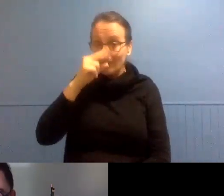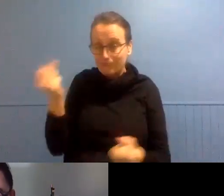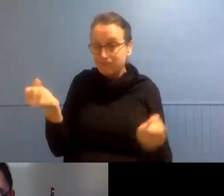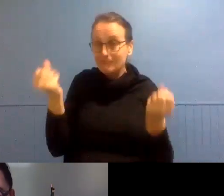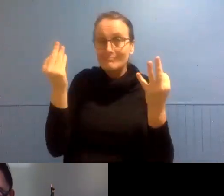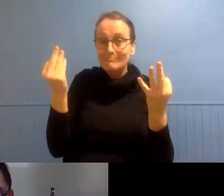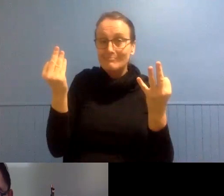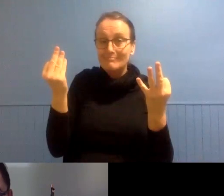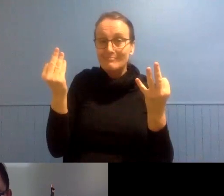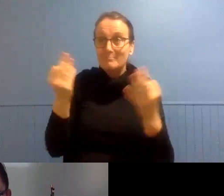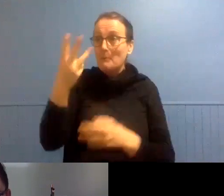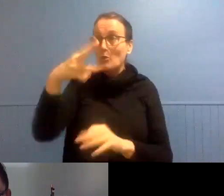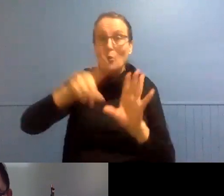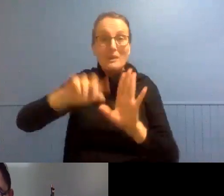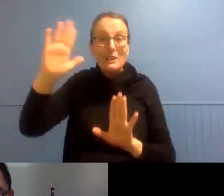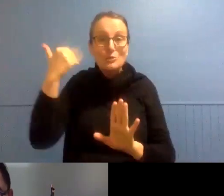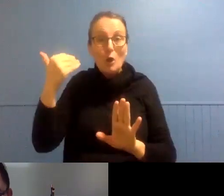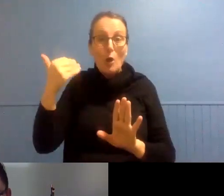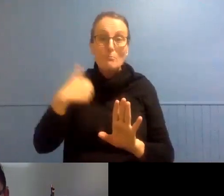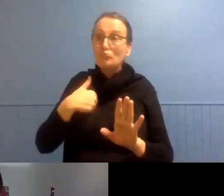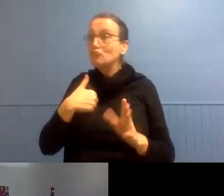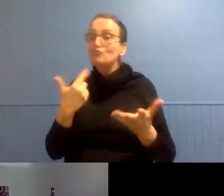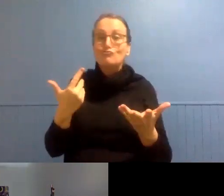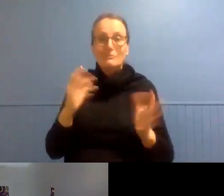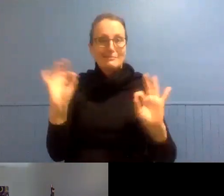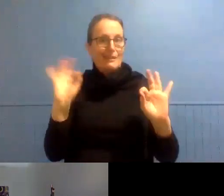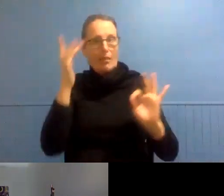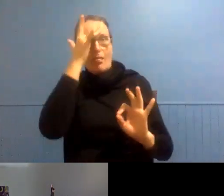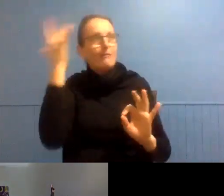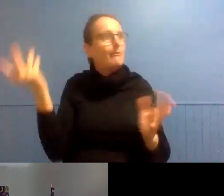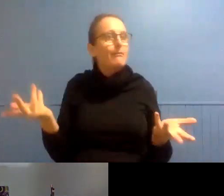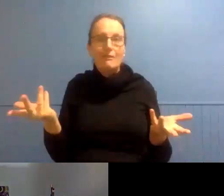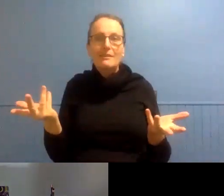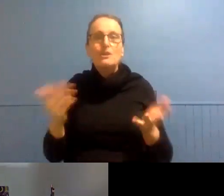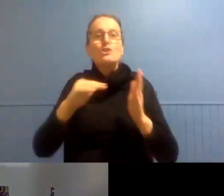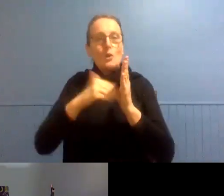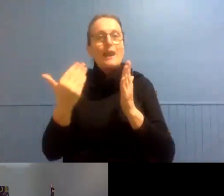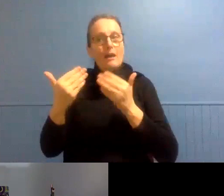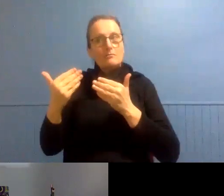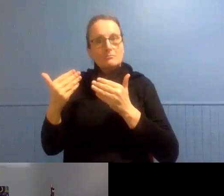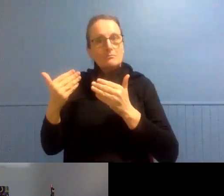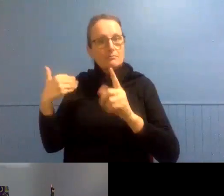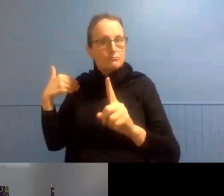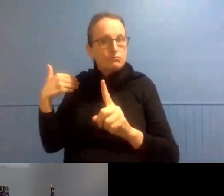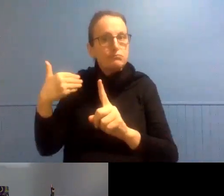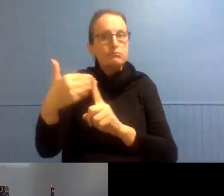Brisbane 30 years ago. And this lifelong expectation means that the